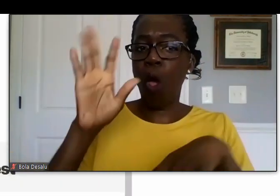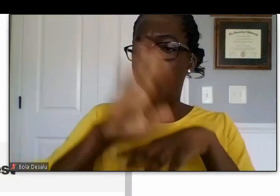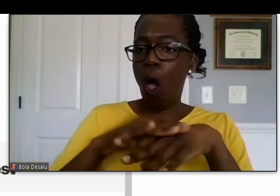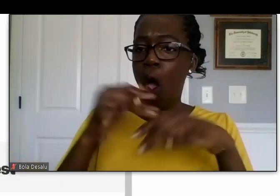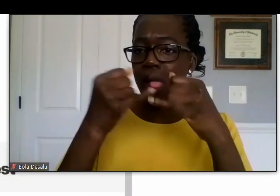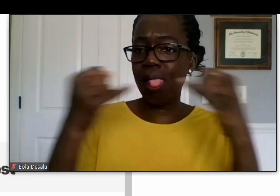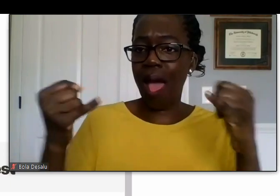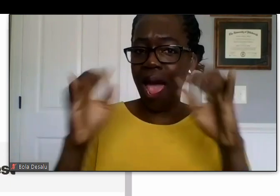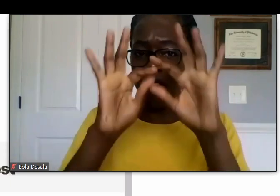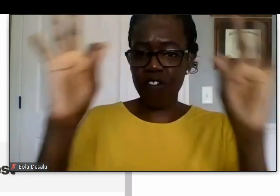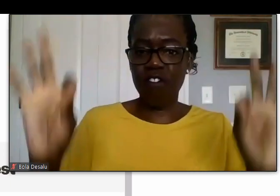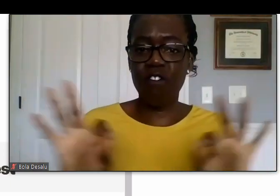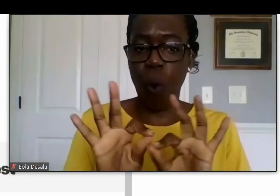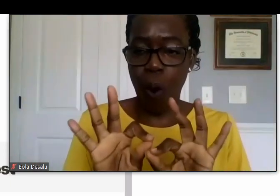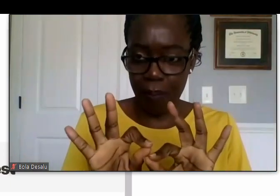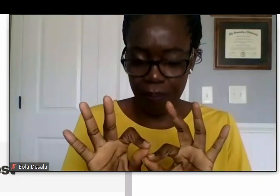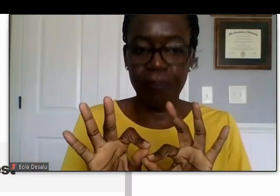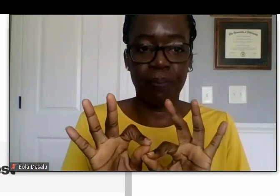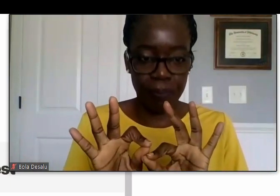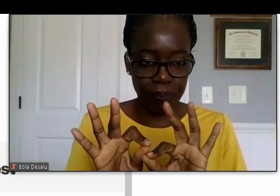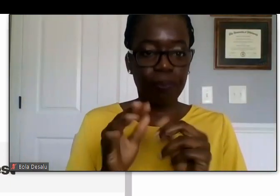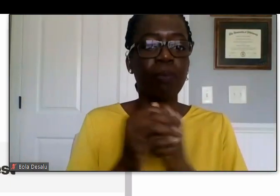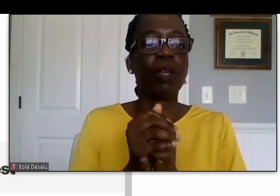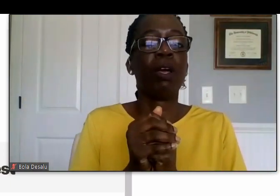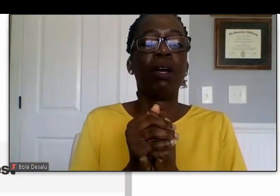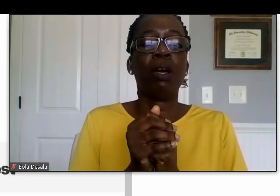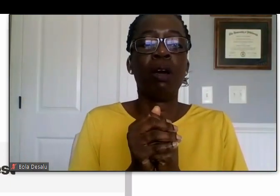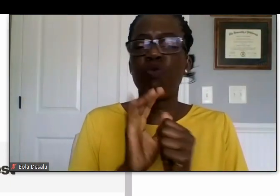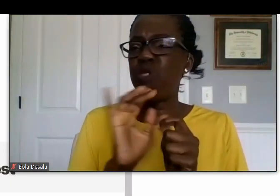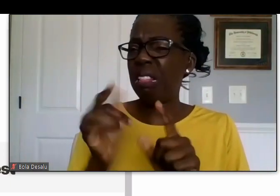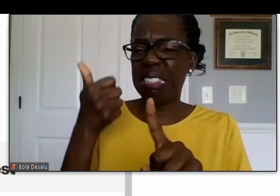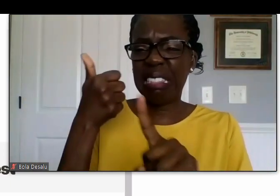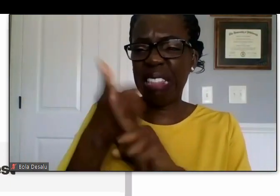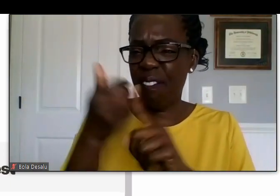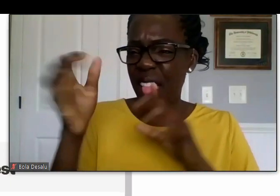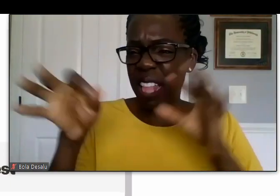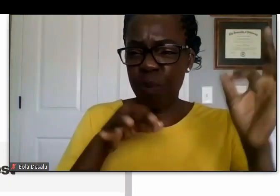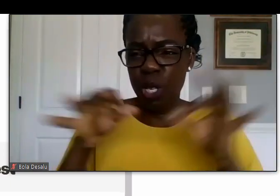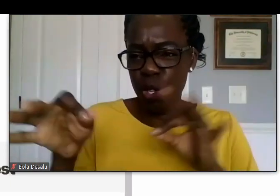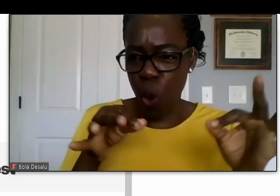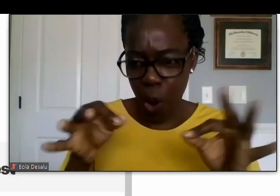This other window will populate and it's a form that we have online.